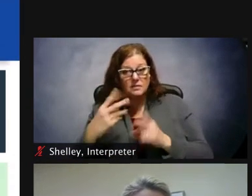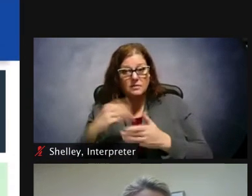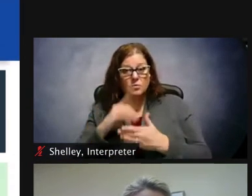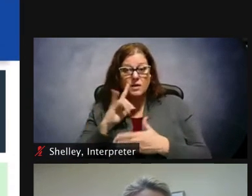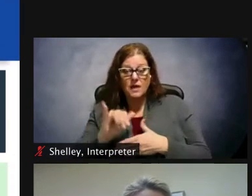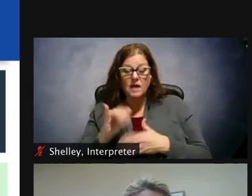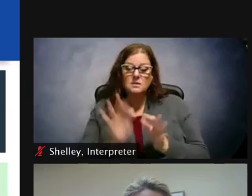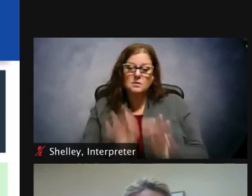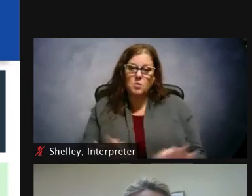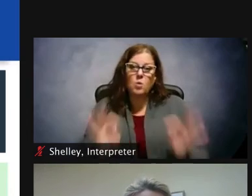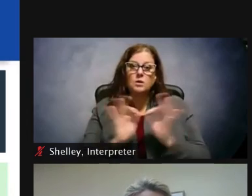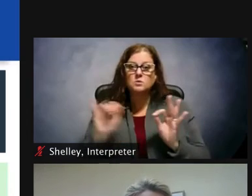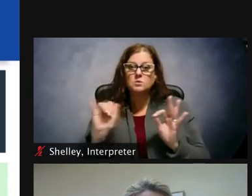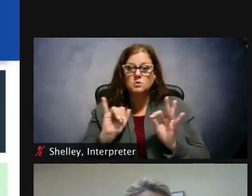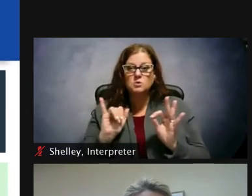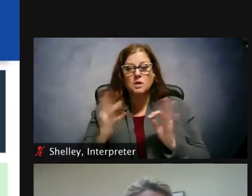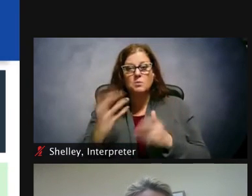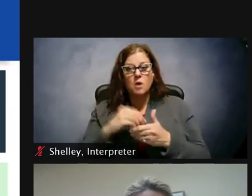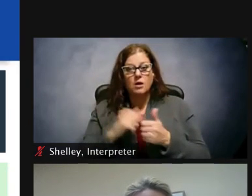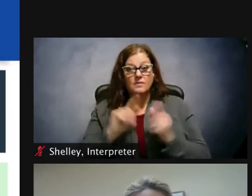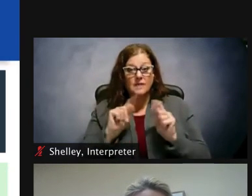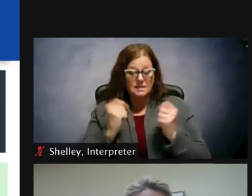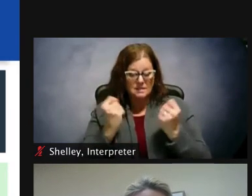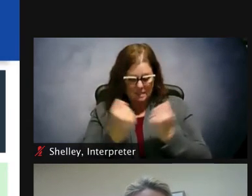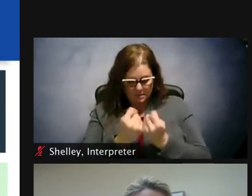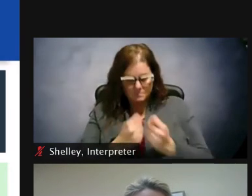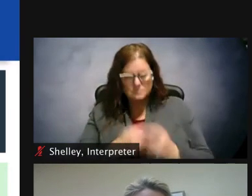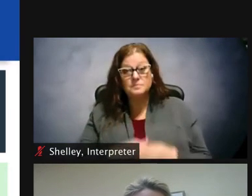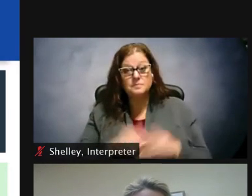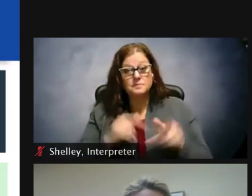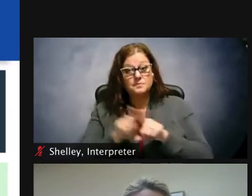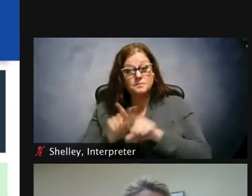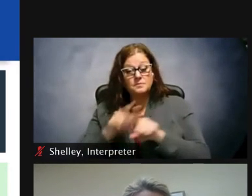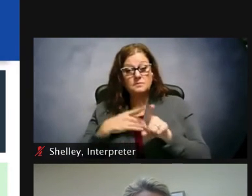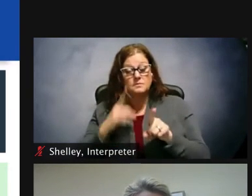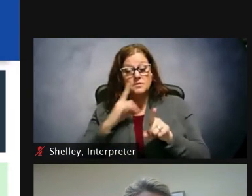important that they are a part of that team. And I also like that you recognized the fact that